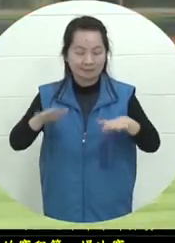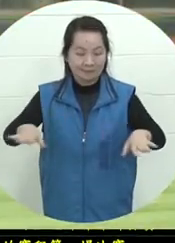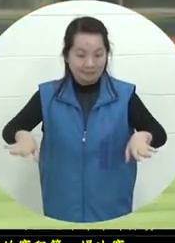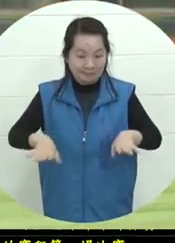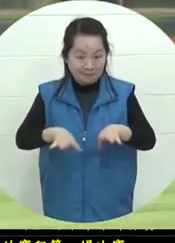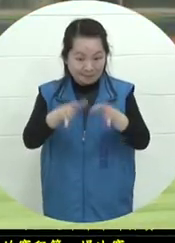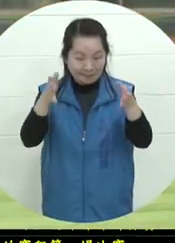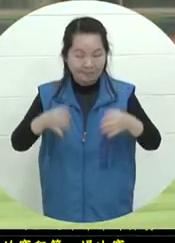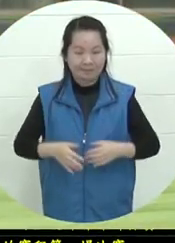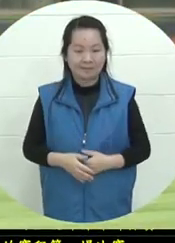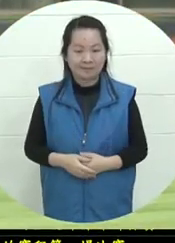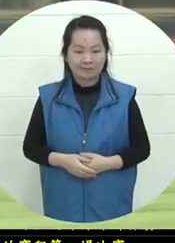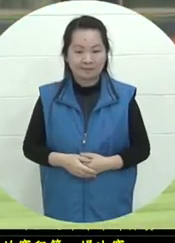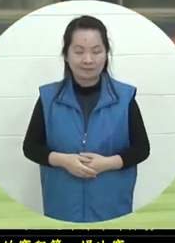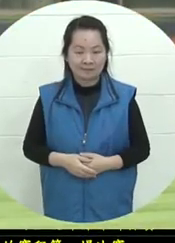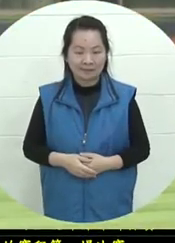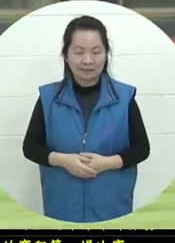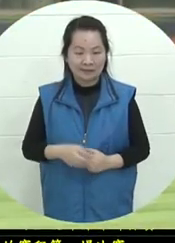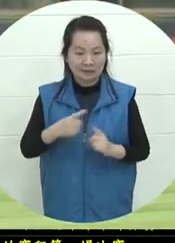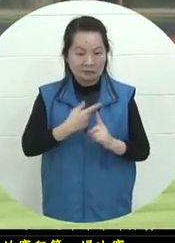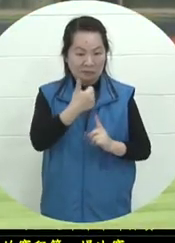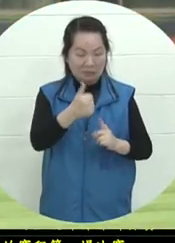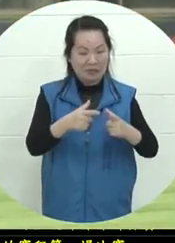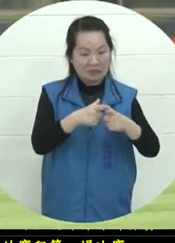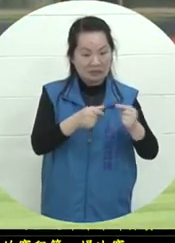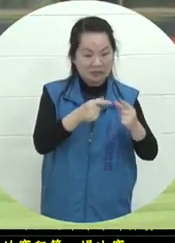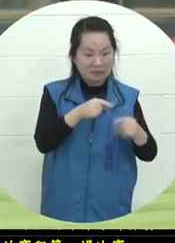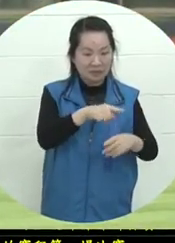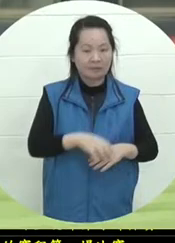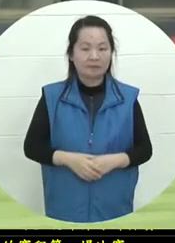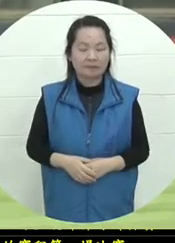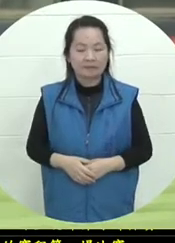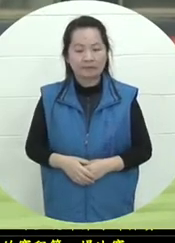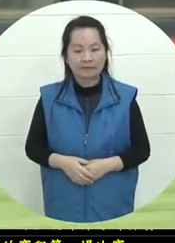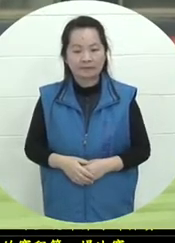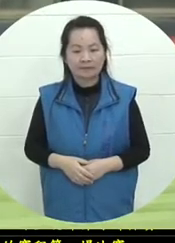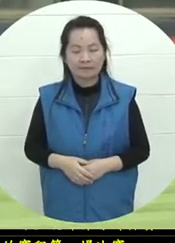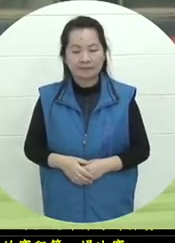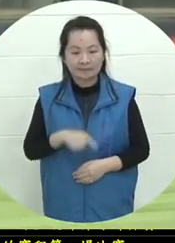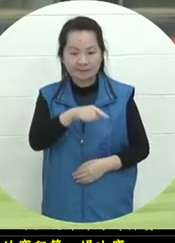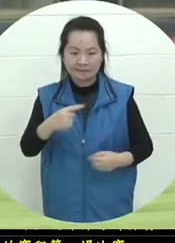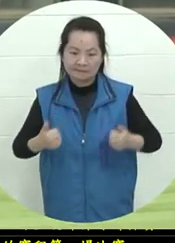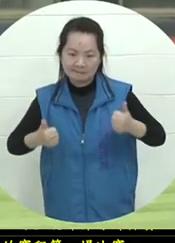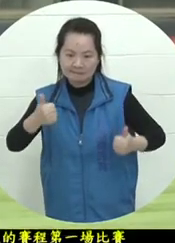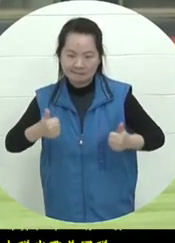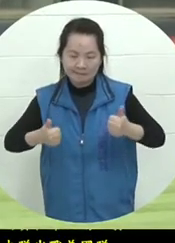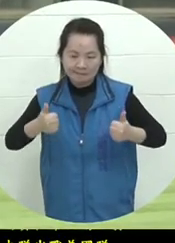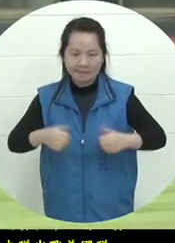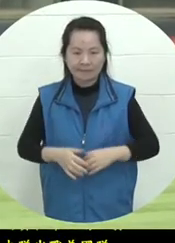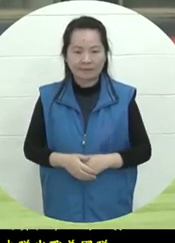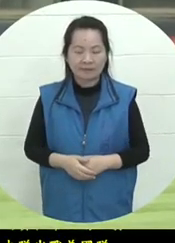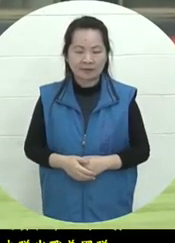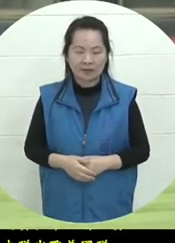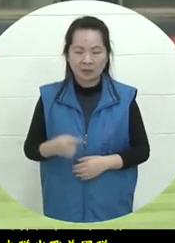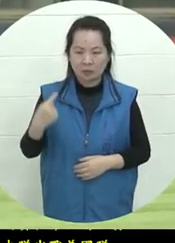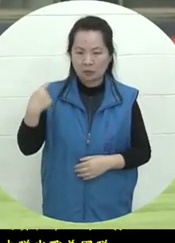it looked like we were playing against the strong Japanese team. Wow , this was not affected by the fact that yesterday, uh, it was a pity to lose by one